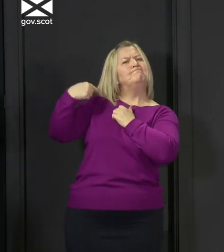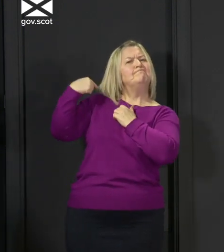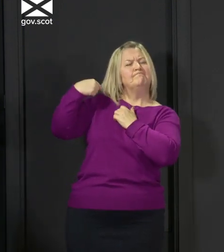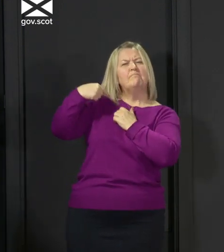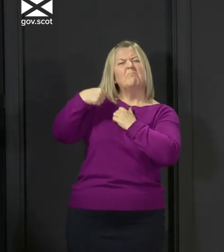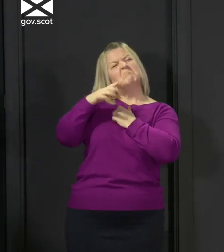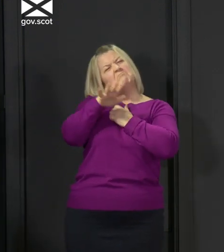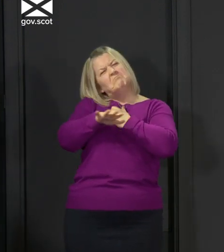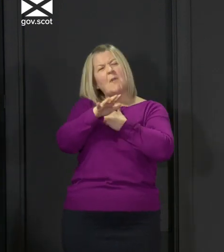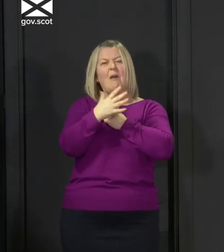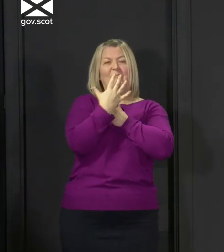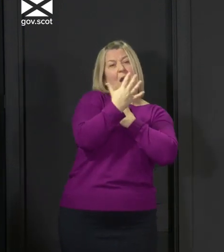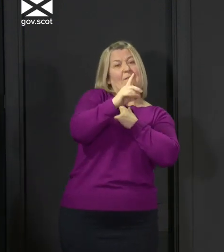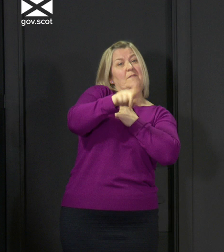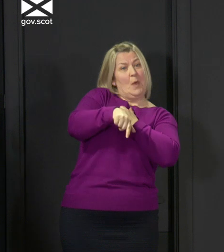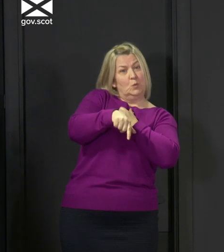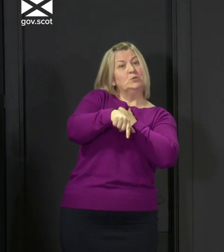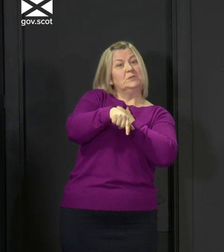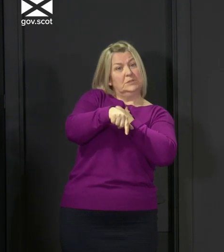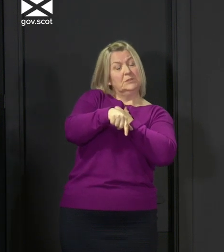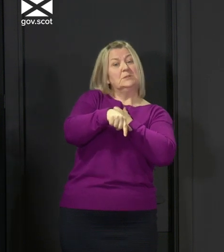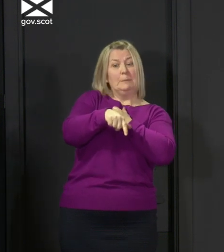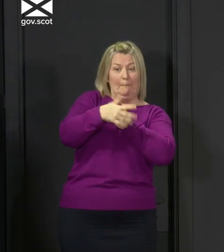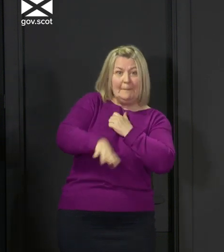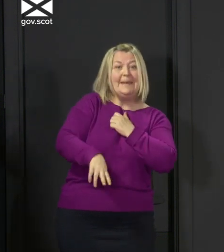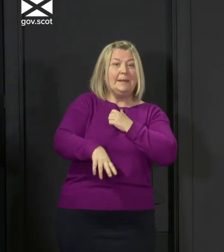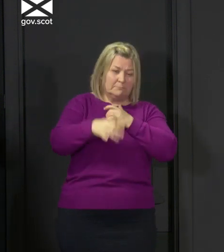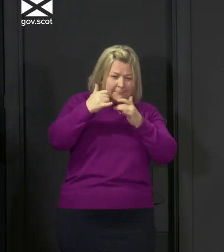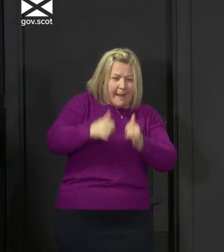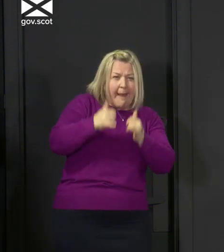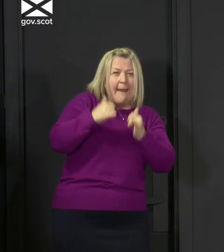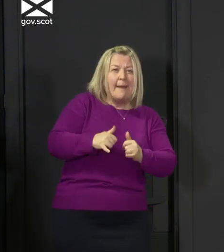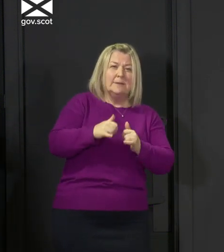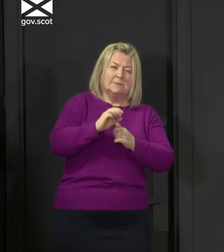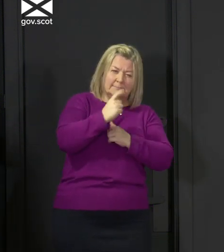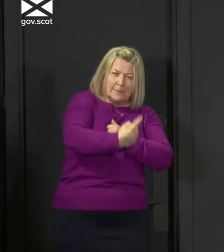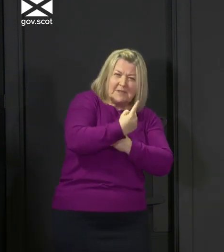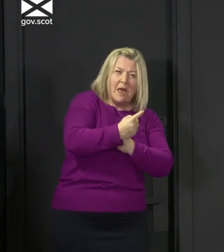NHS workers or family members had been tested. We expect the numbers of people tested to